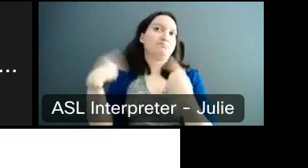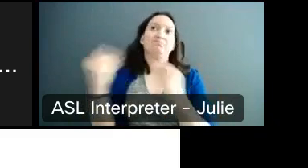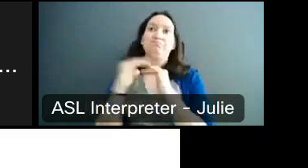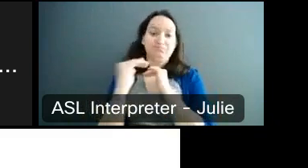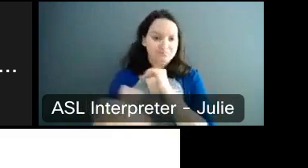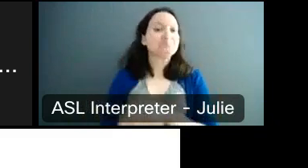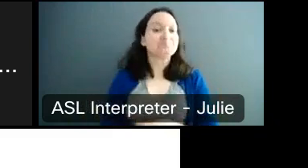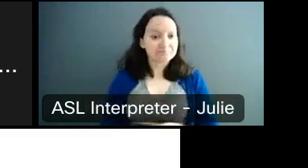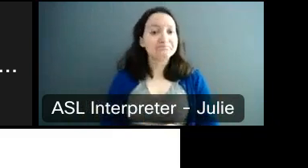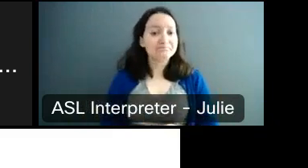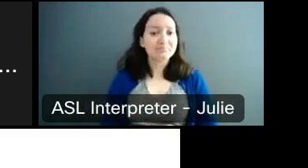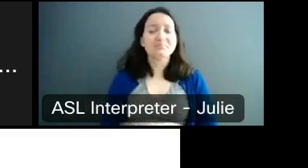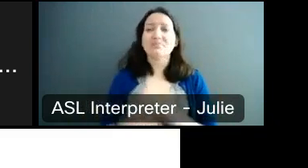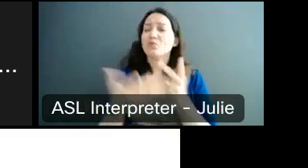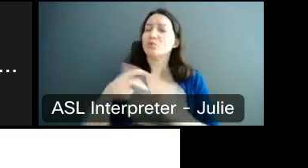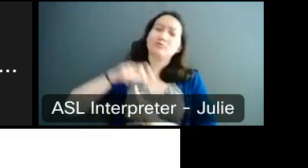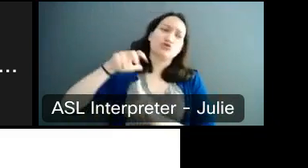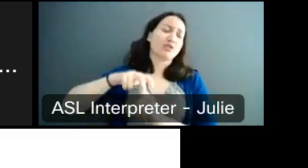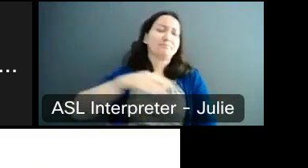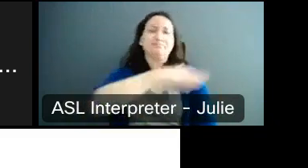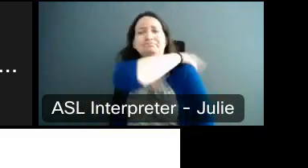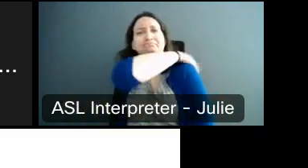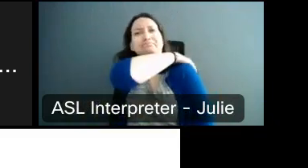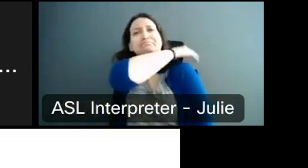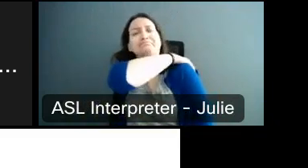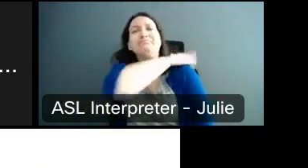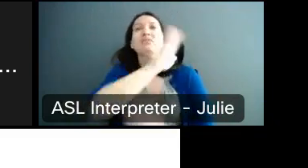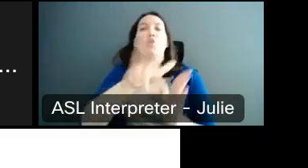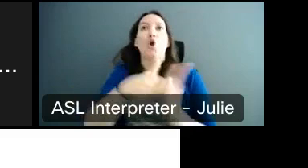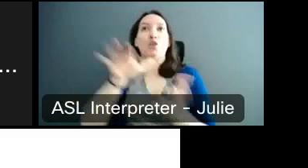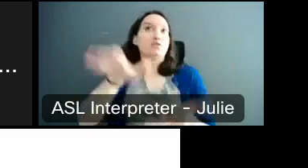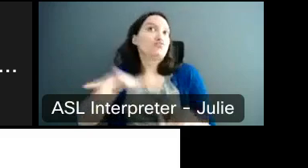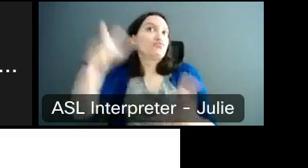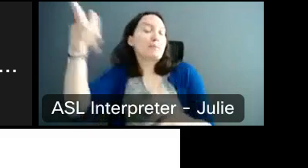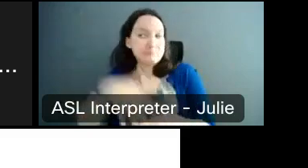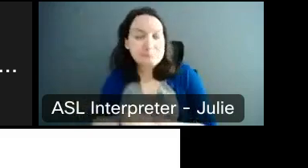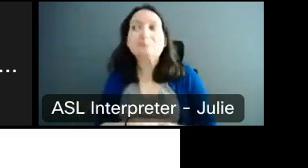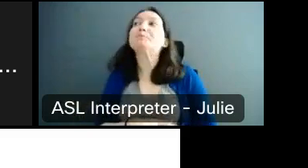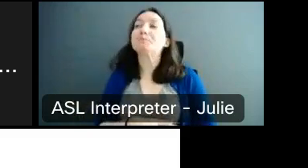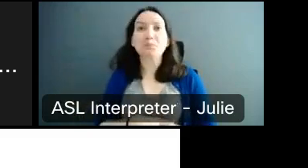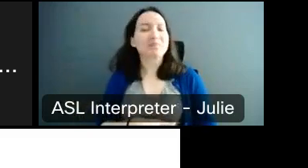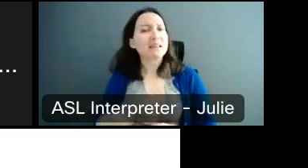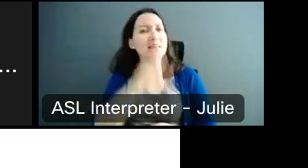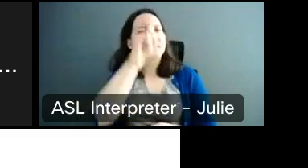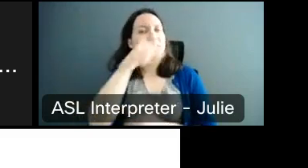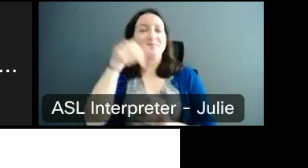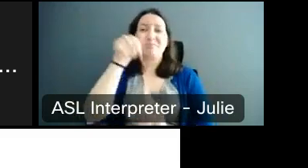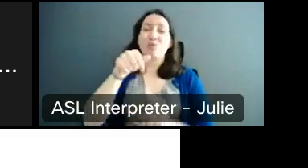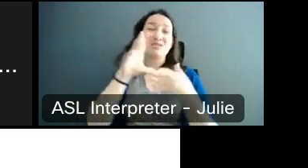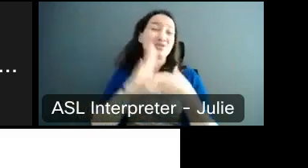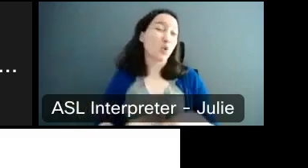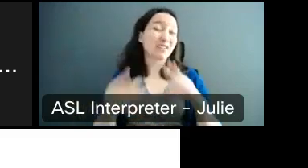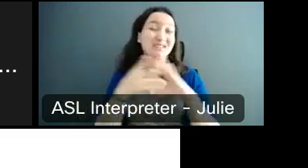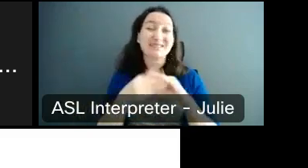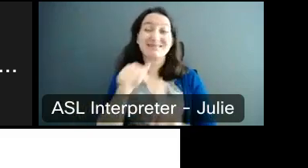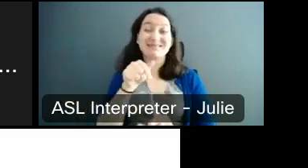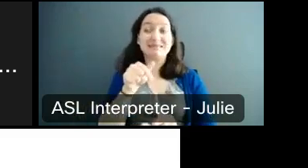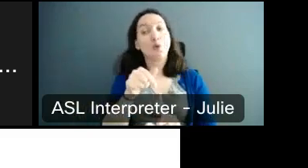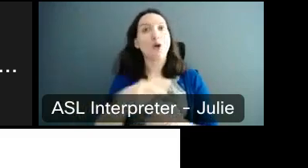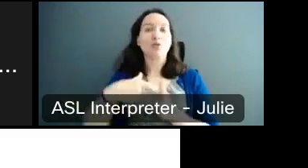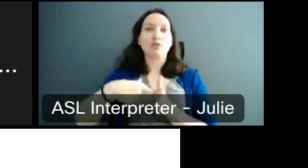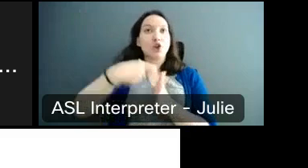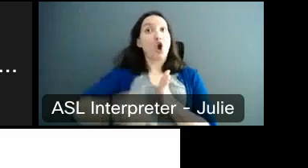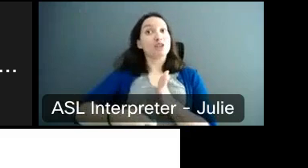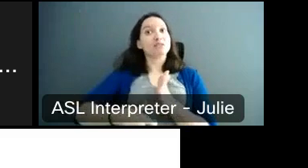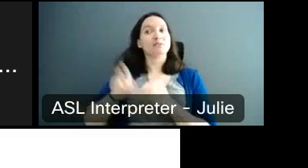It's tremendous accomplishment given all the, all the disruption we had and I think, you know, the, the basic story is that, um, well, costs and utilization.